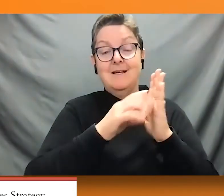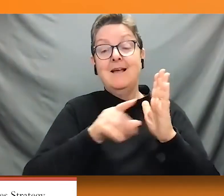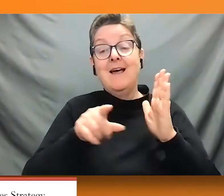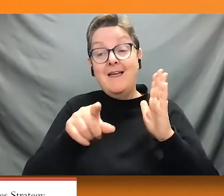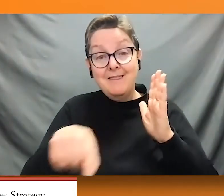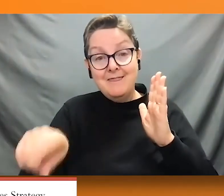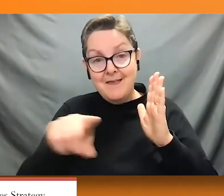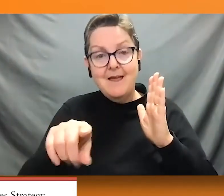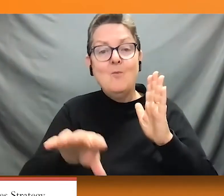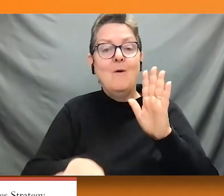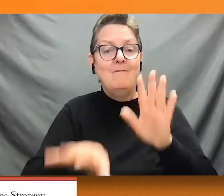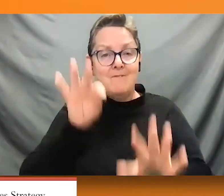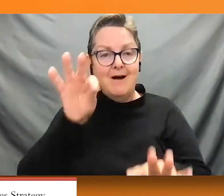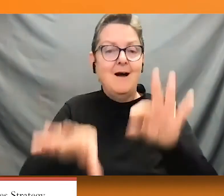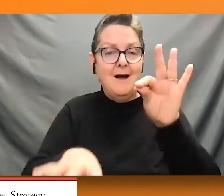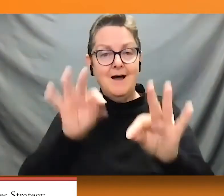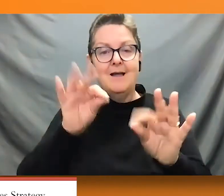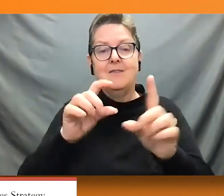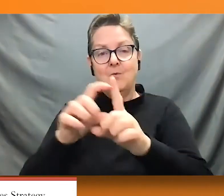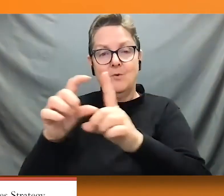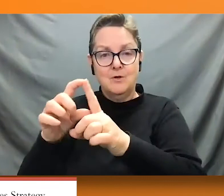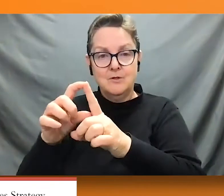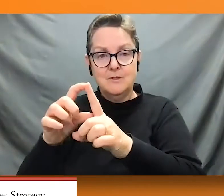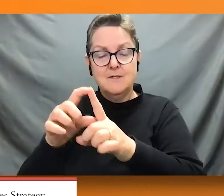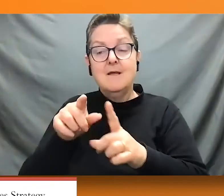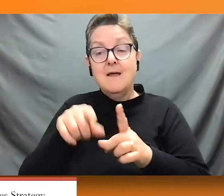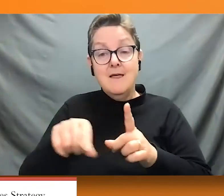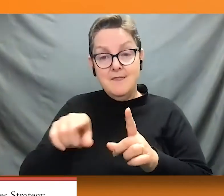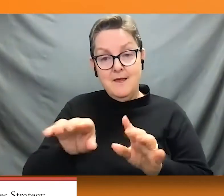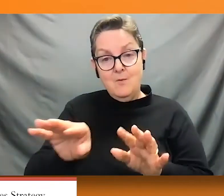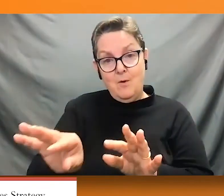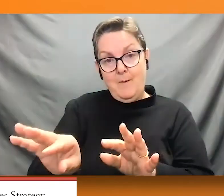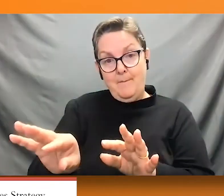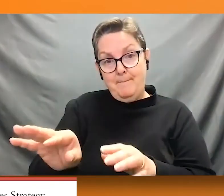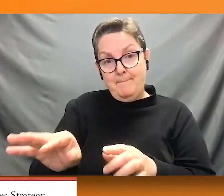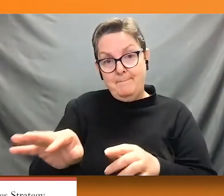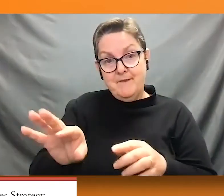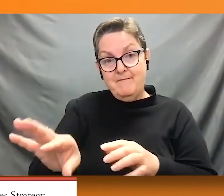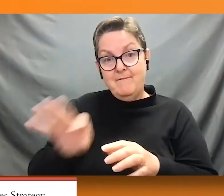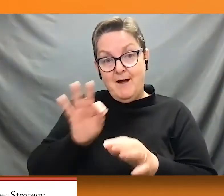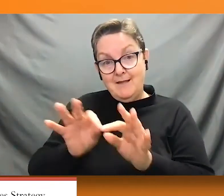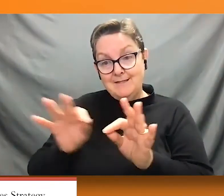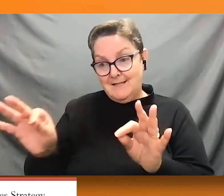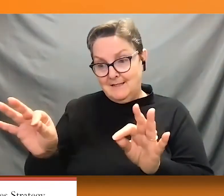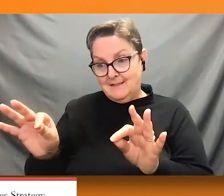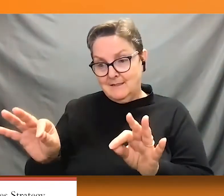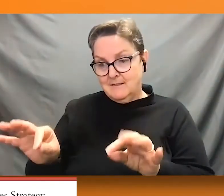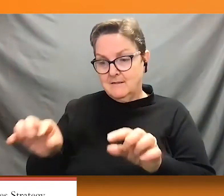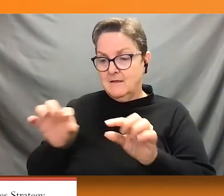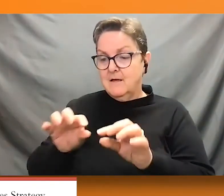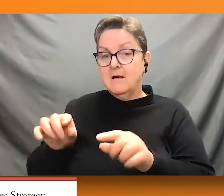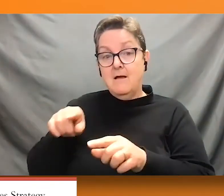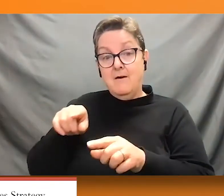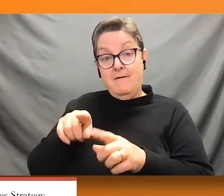and they're gonna find the words. They're gonna pull out the sentences and compare their sentence that they wrote